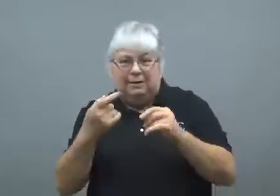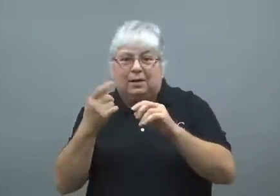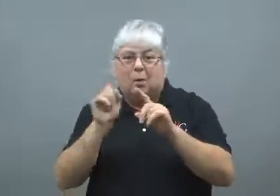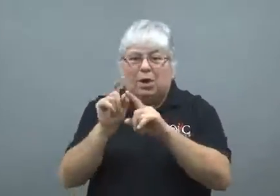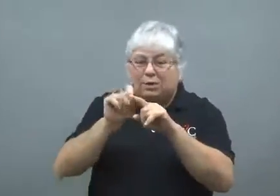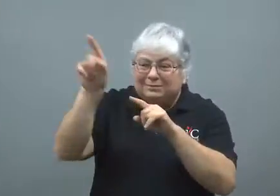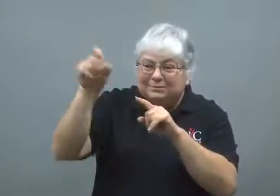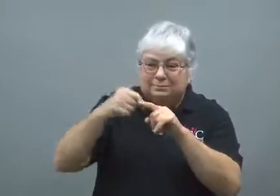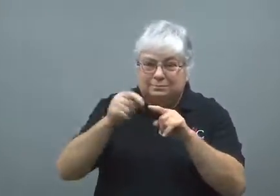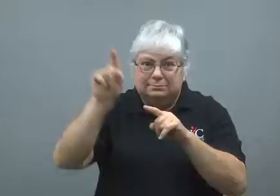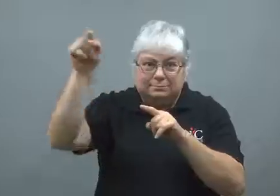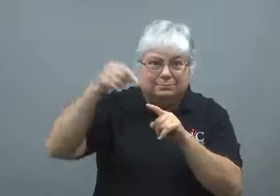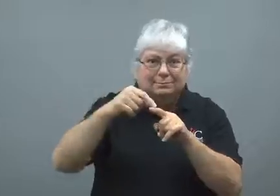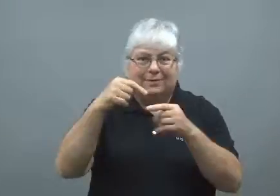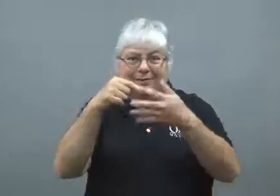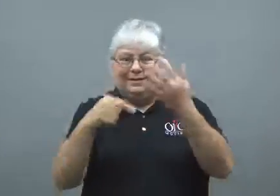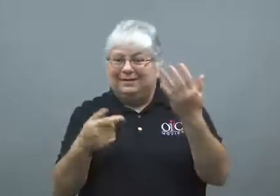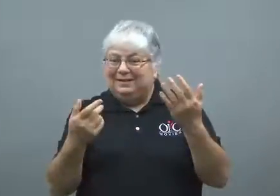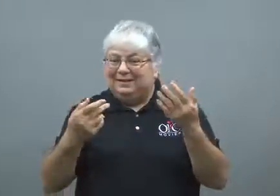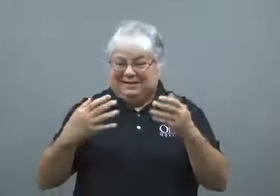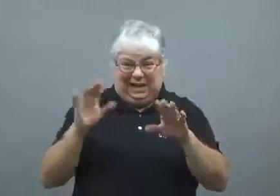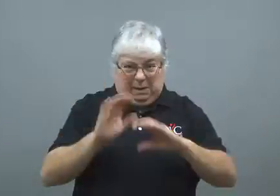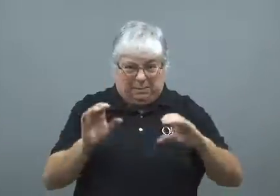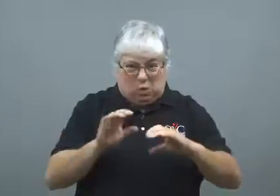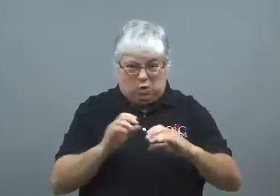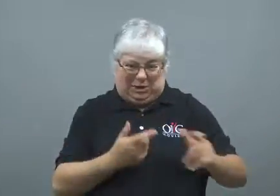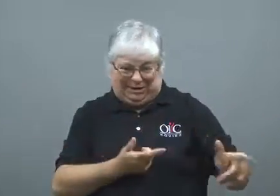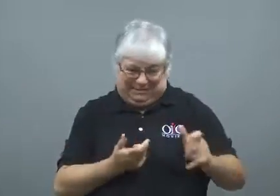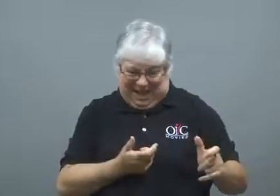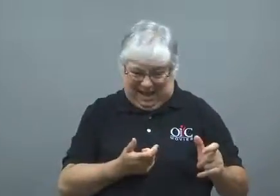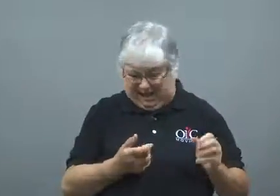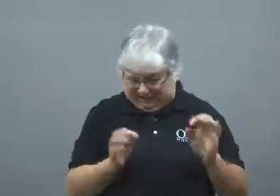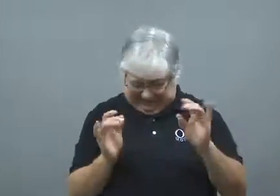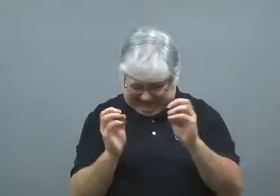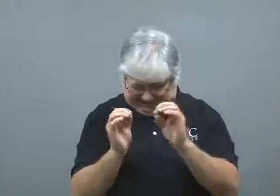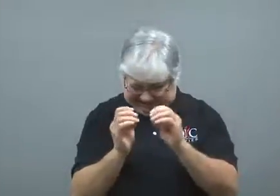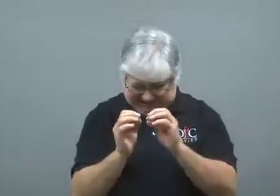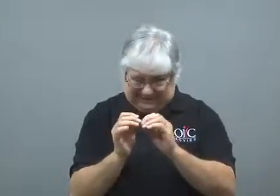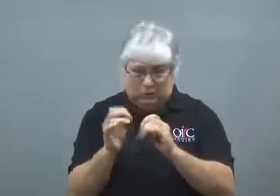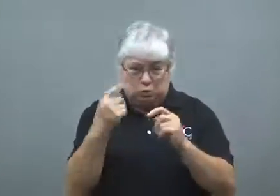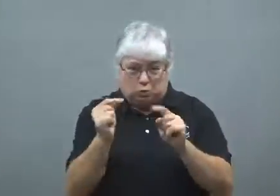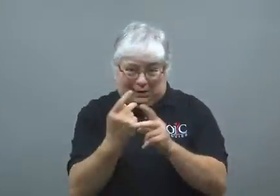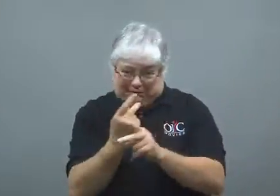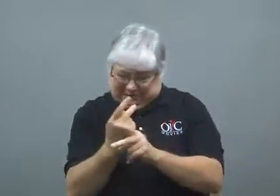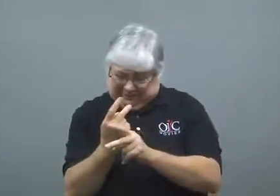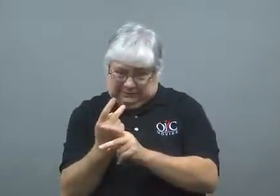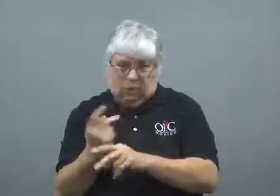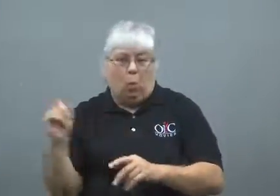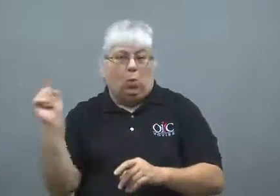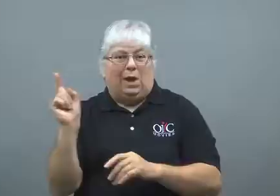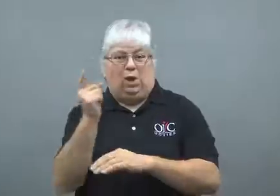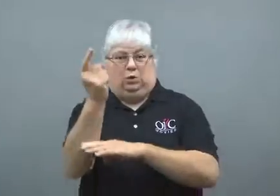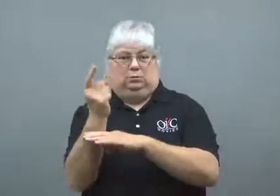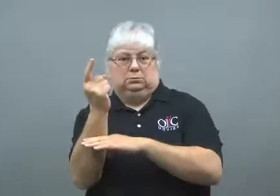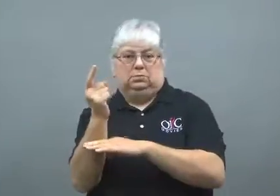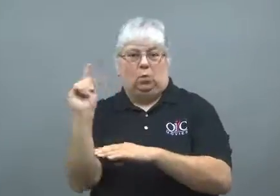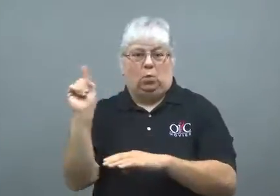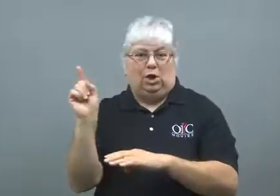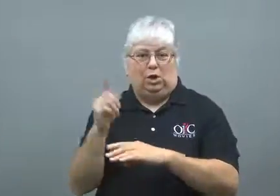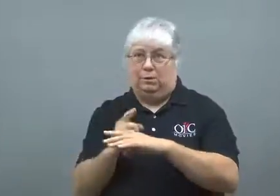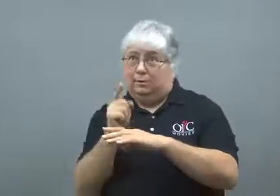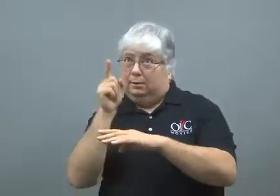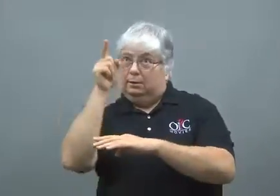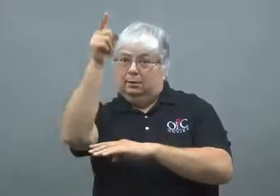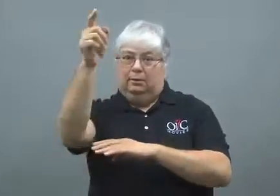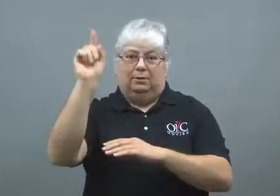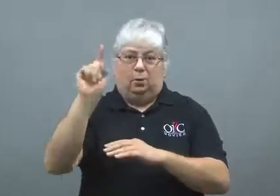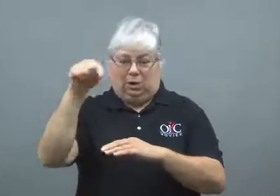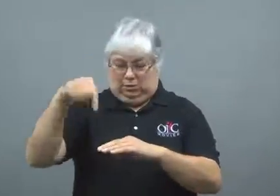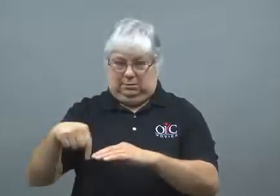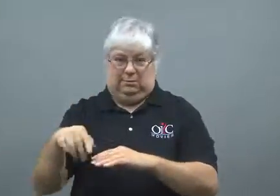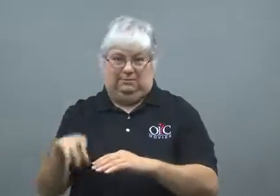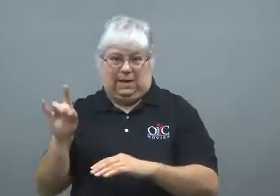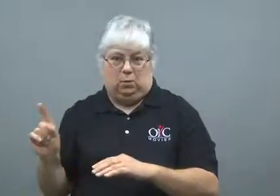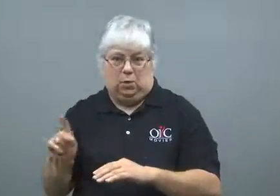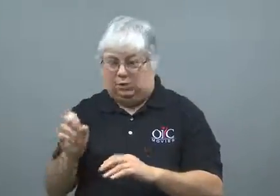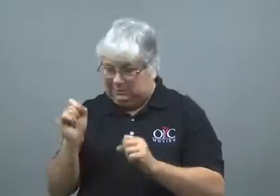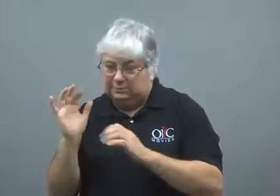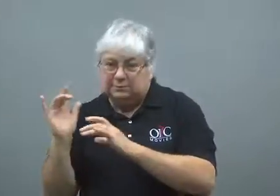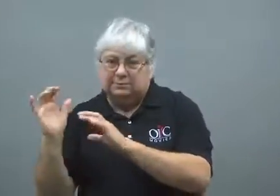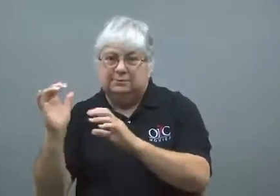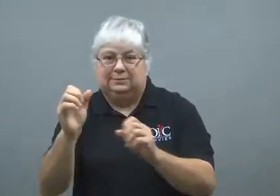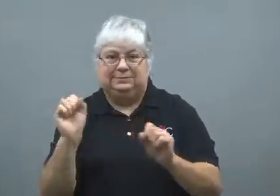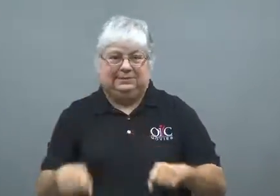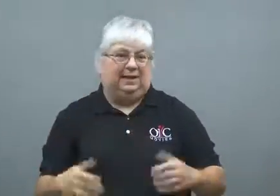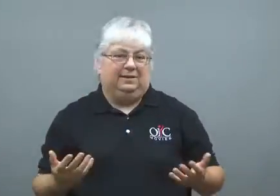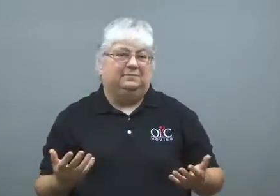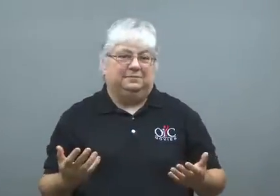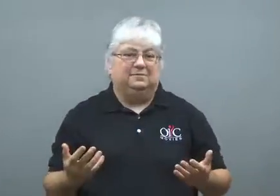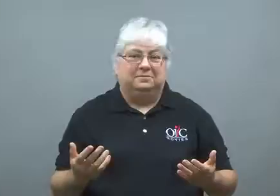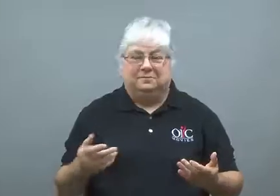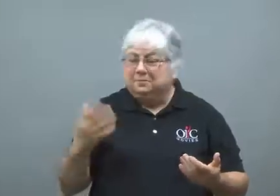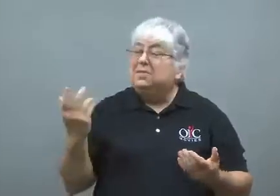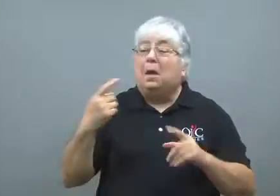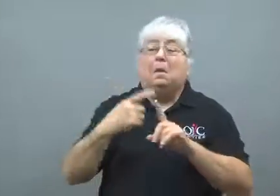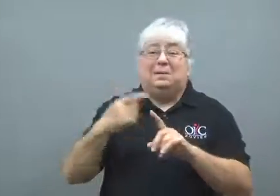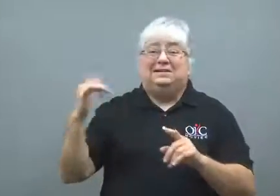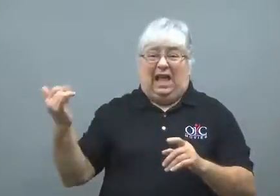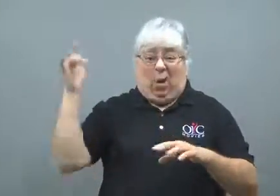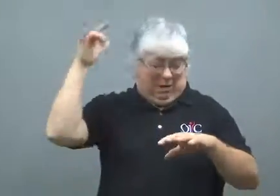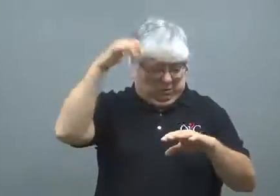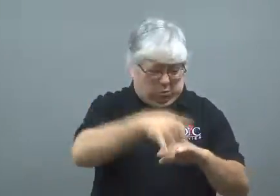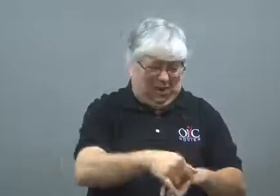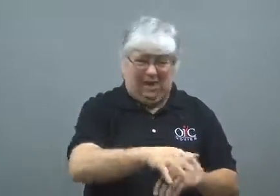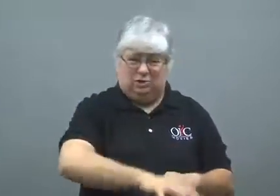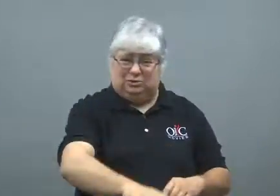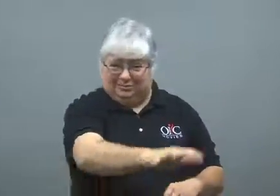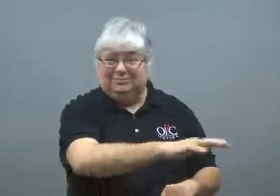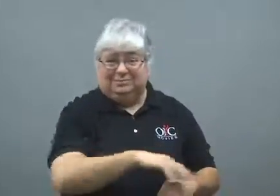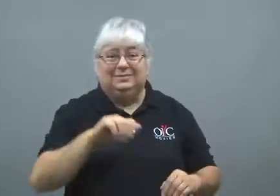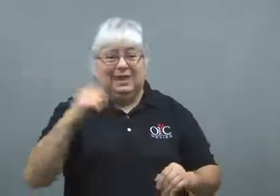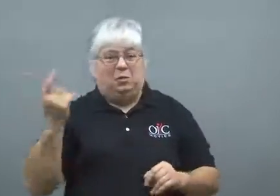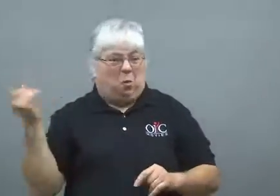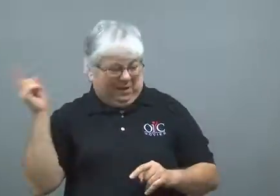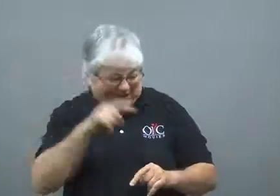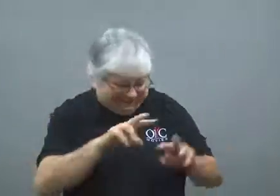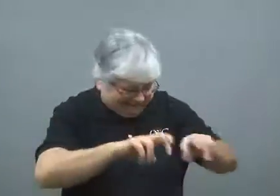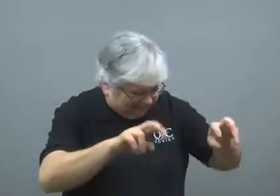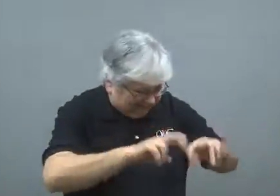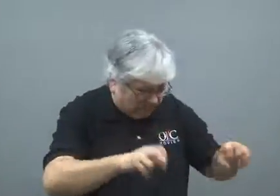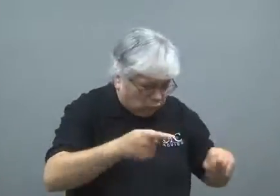sensors and high speed computers to pinpoint where the missile was fired from.